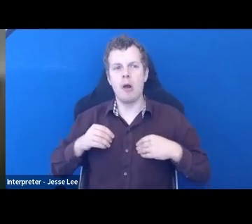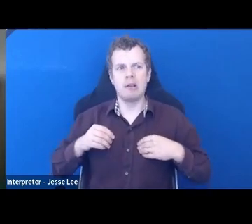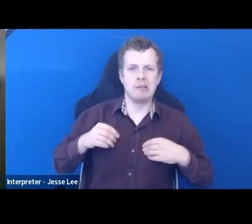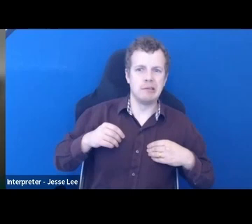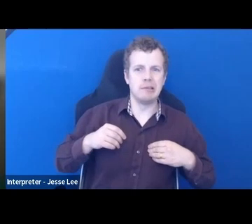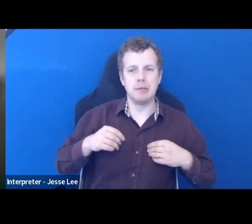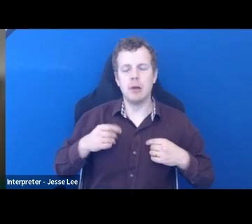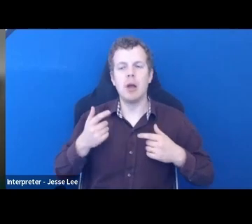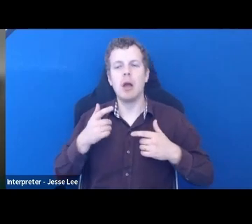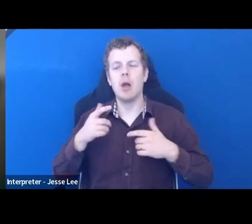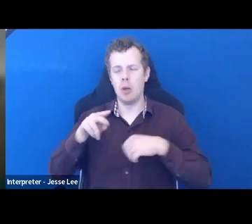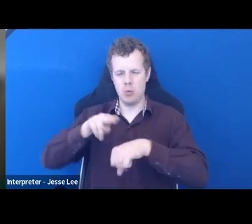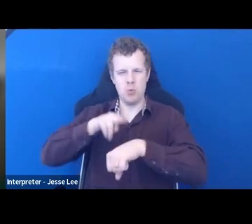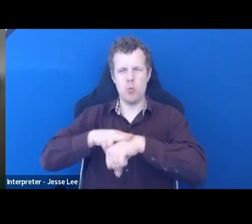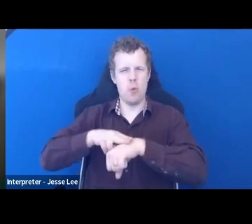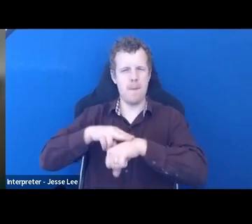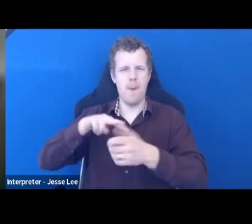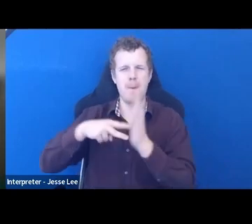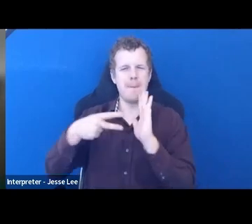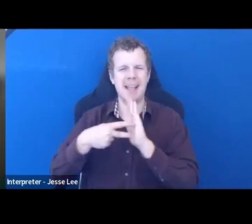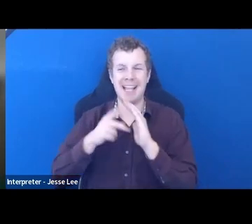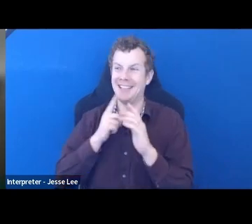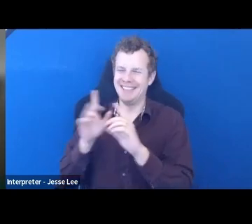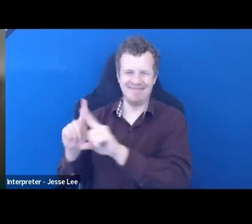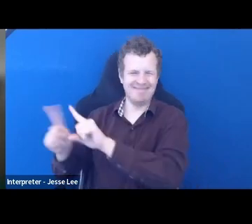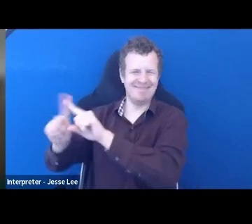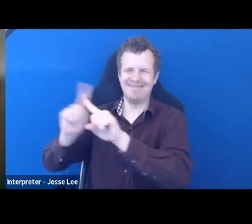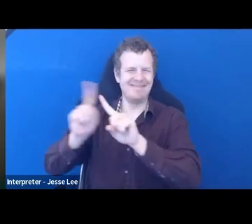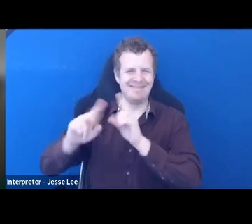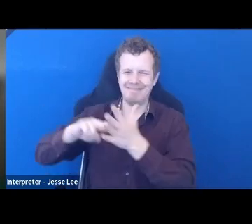And I'll kind of talk about that a little bit.